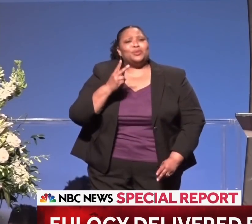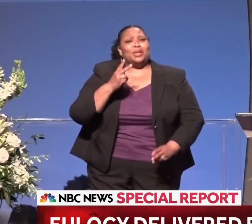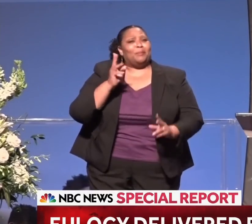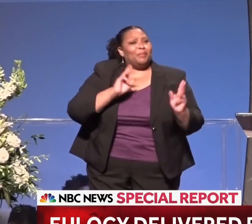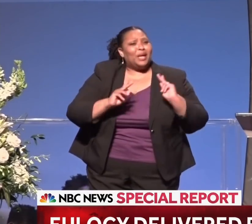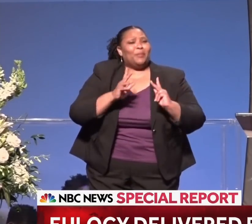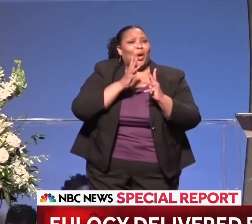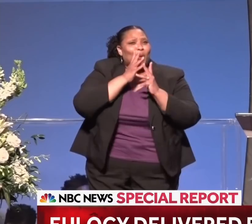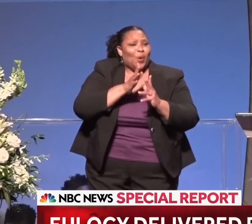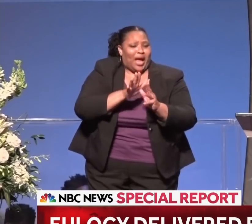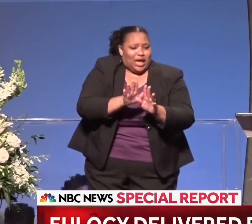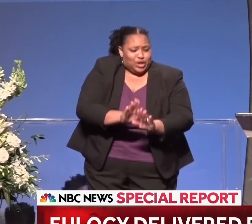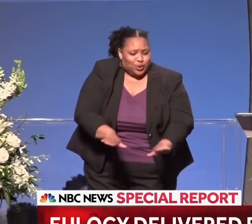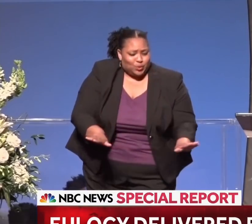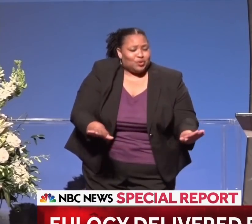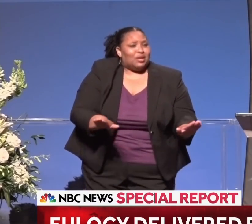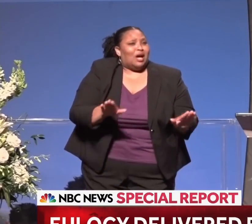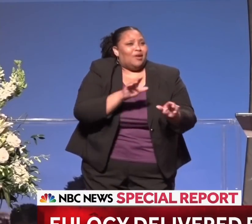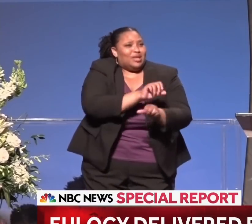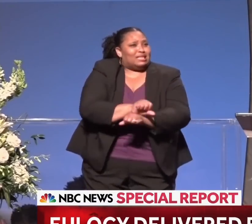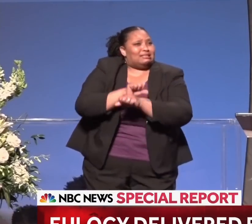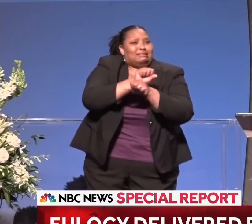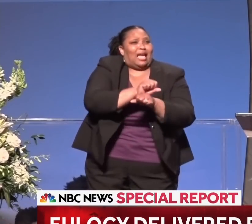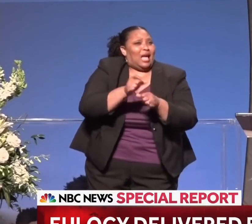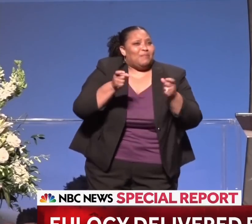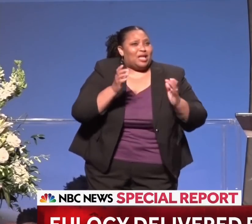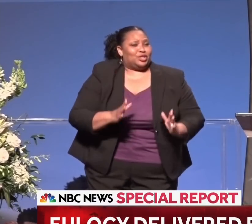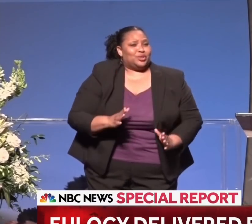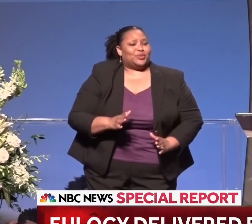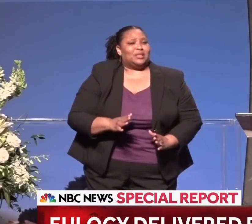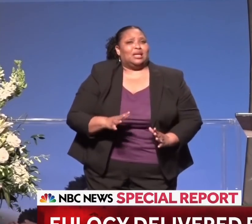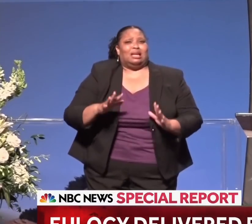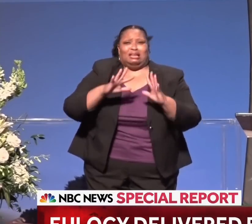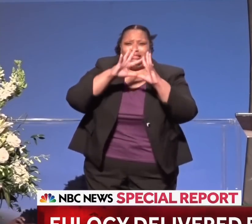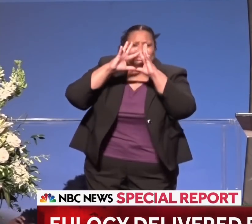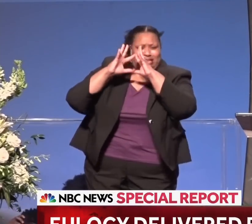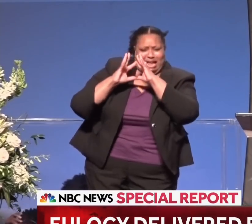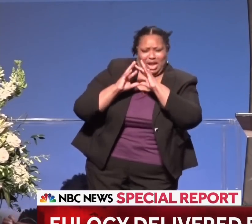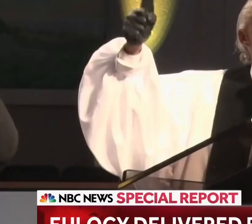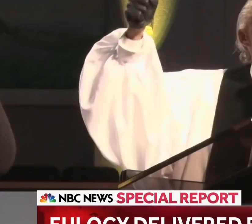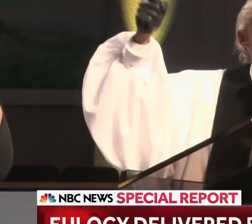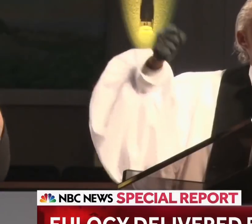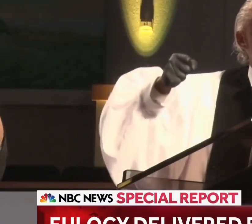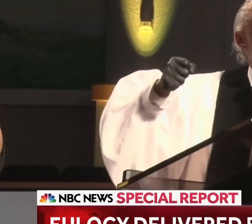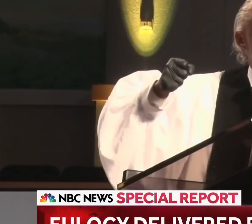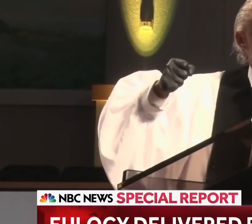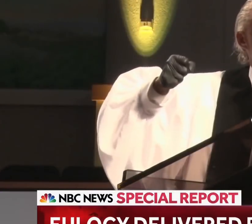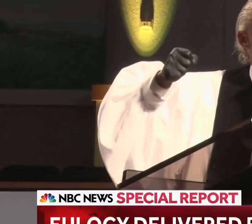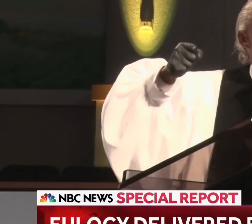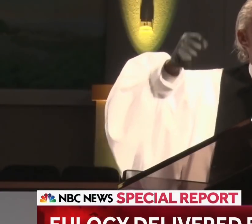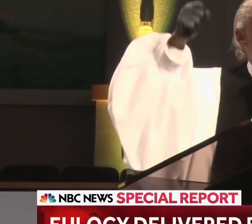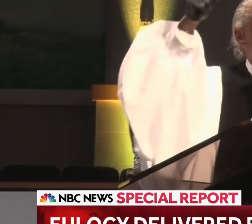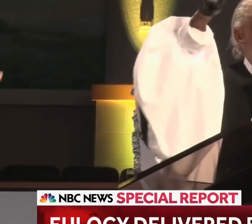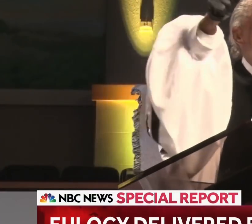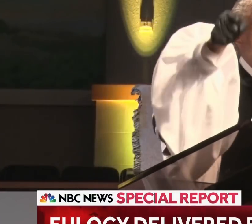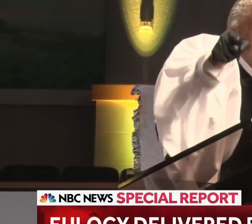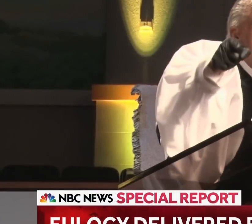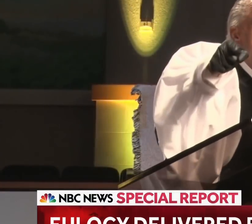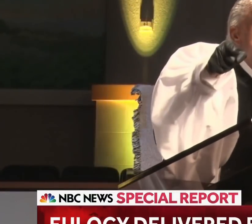WHITES MARCHING LIKE THEY’RE MARCHING NOW, ALL OVER THE MARCHING NOW, ALL OVER THE WORLD, I’VE SEEN GRANDCHILDREN